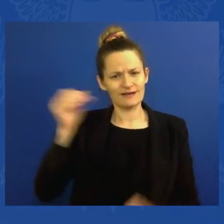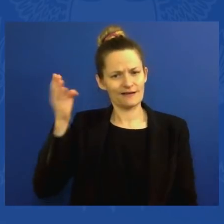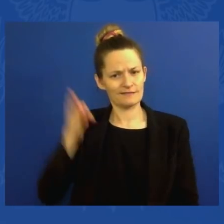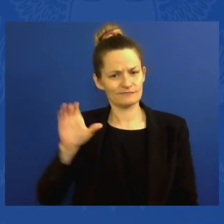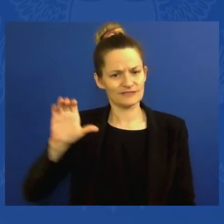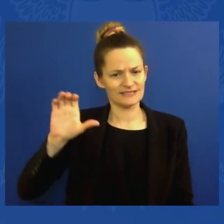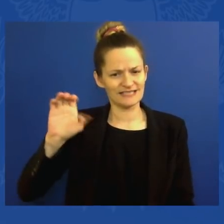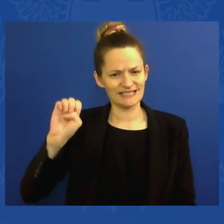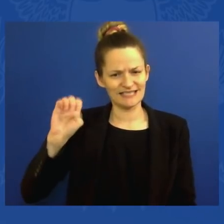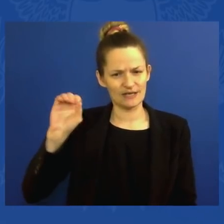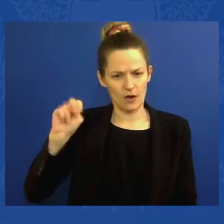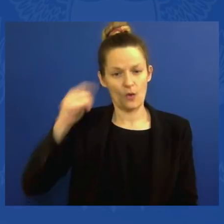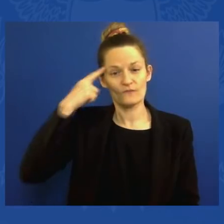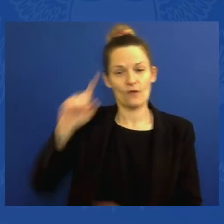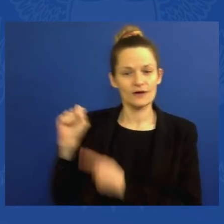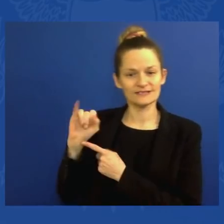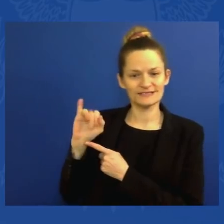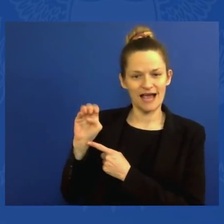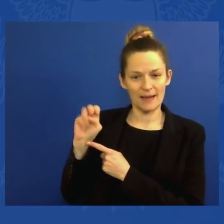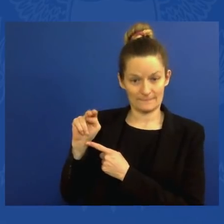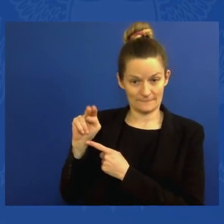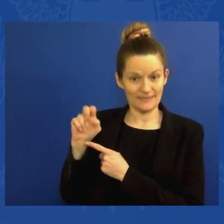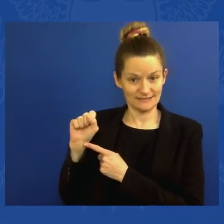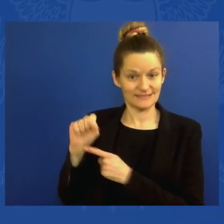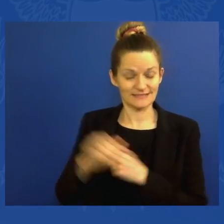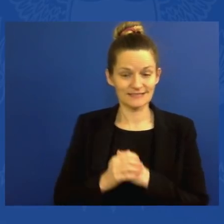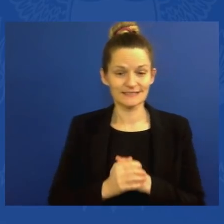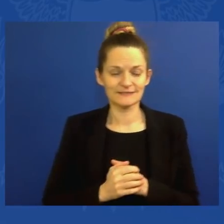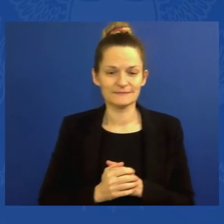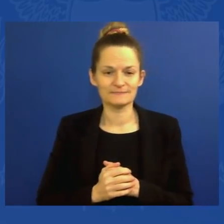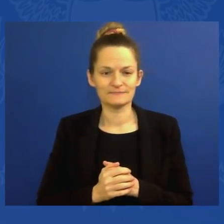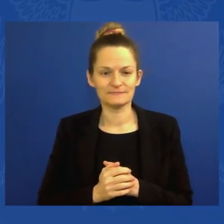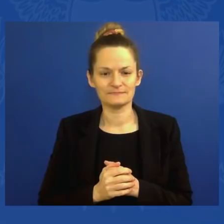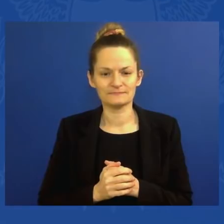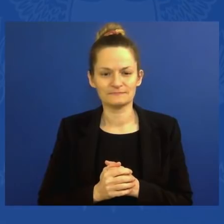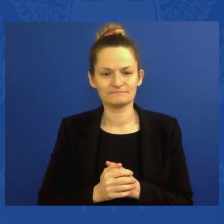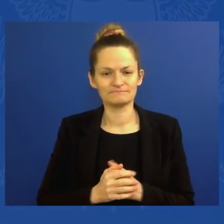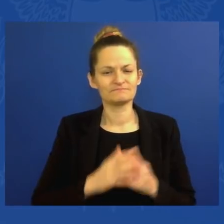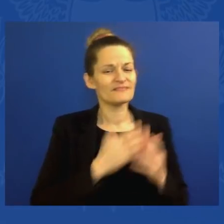Thank you, Celeste, and thank you, Mr. President, for inviting us to the White House for this announcement.